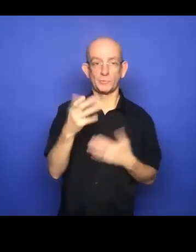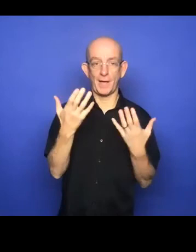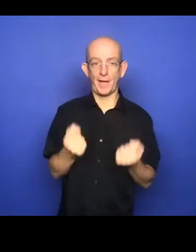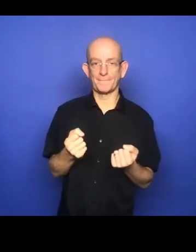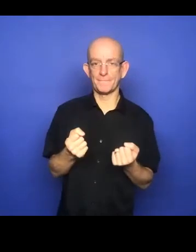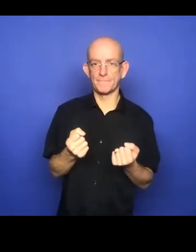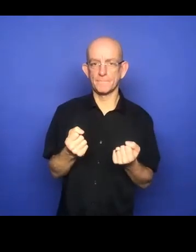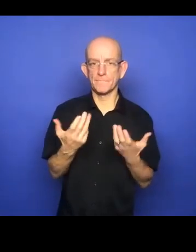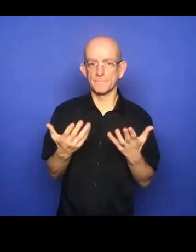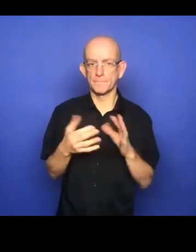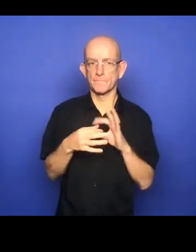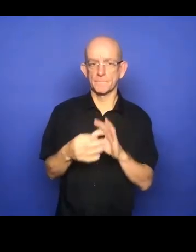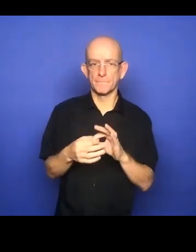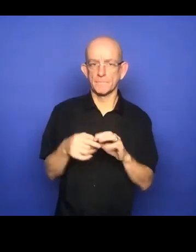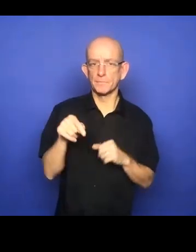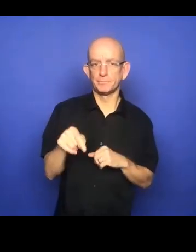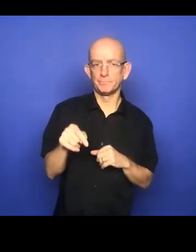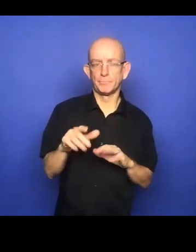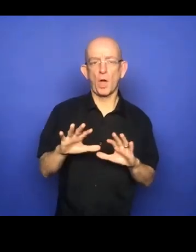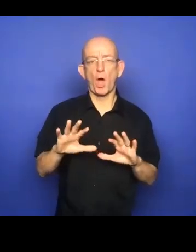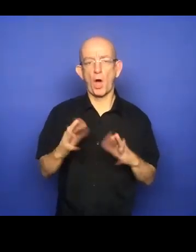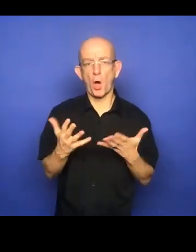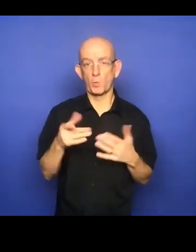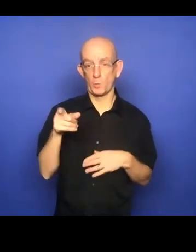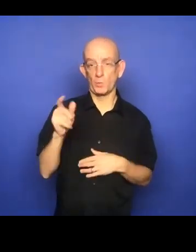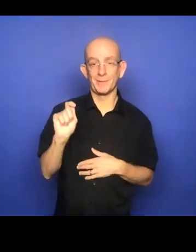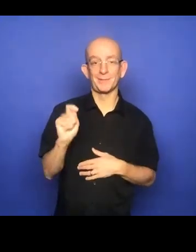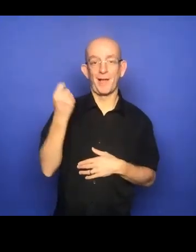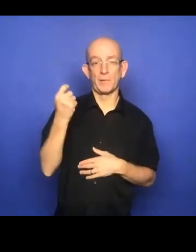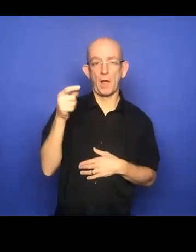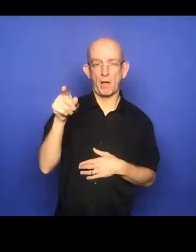you with regard to